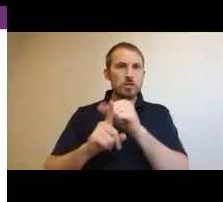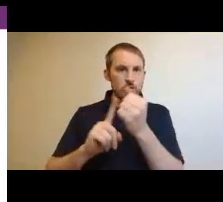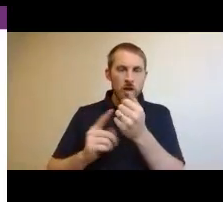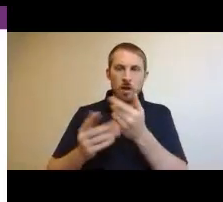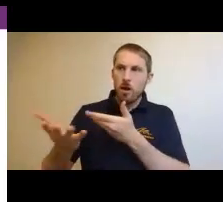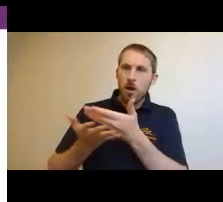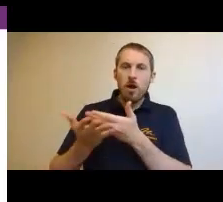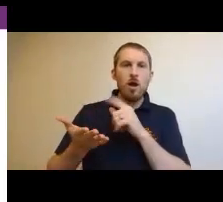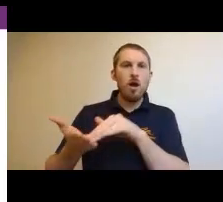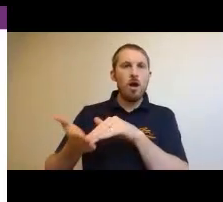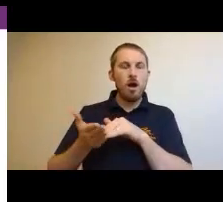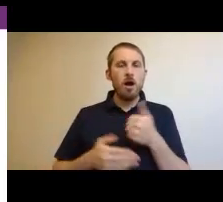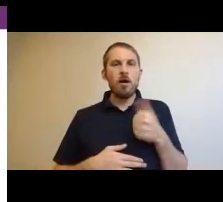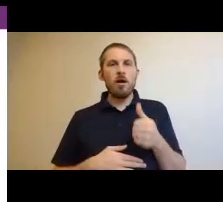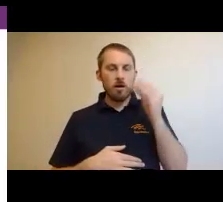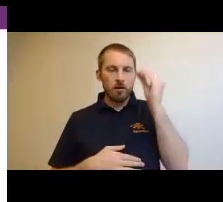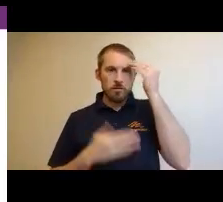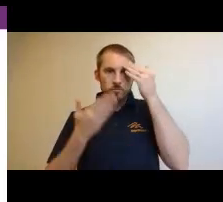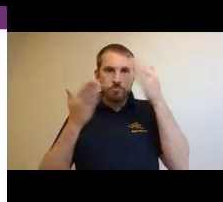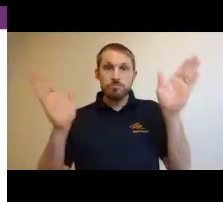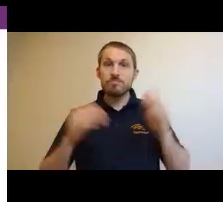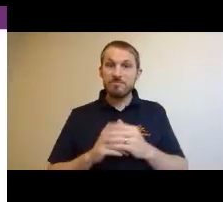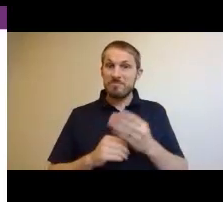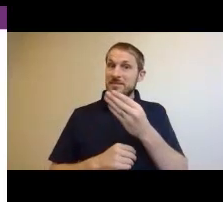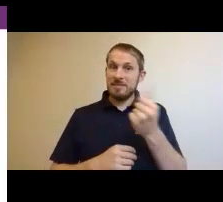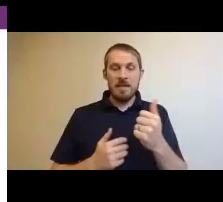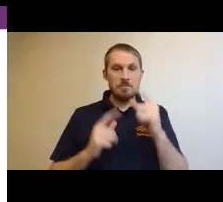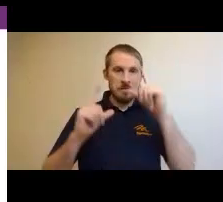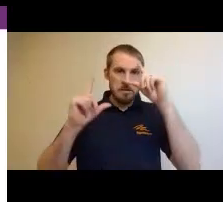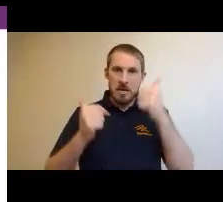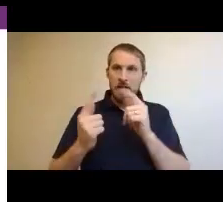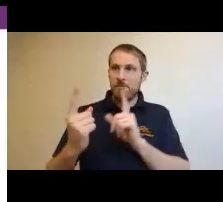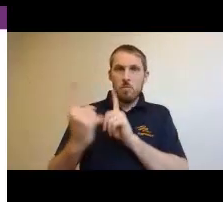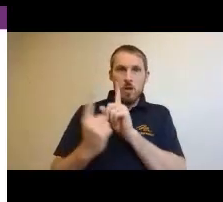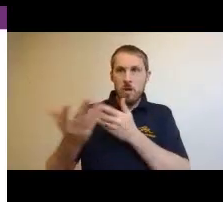Some people like connecting one-to-one and others prefer group settings.